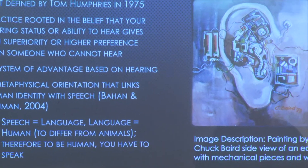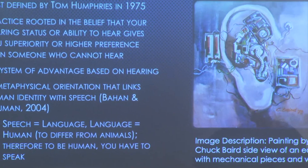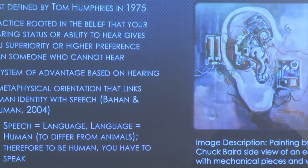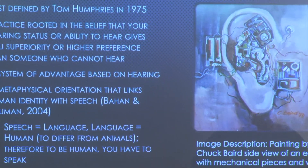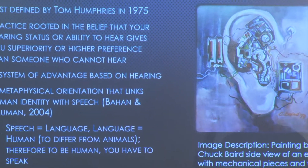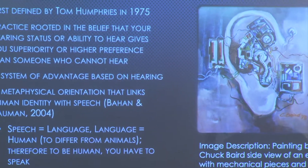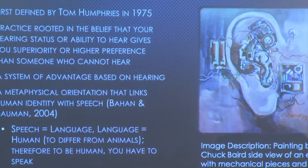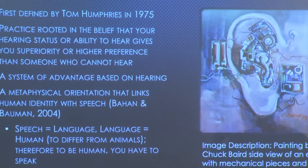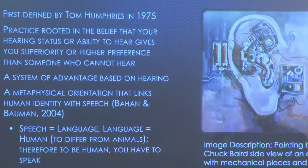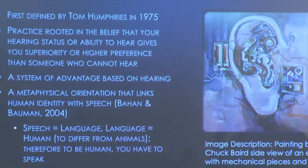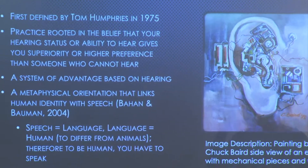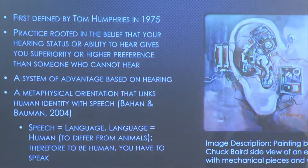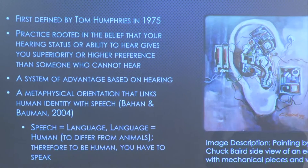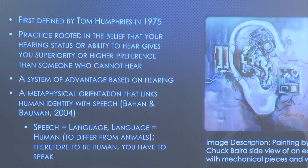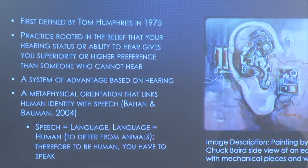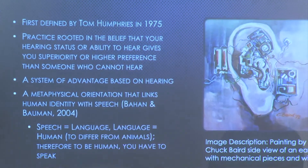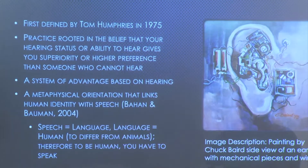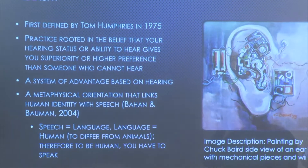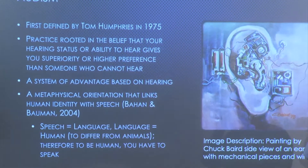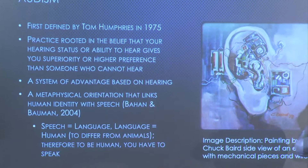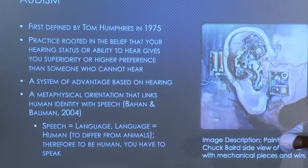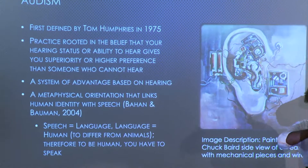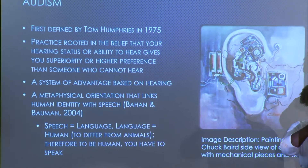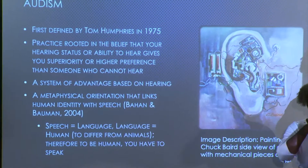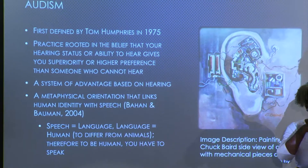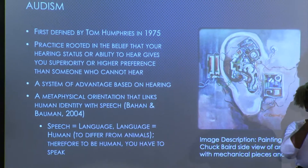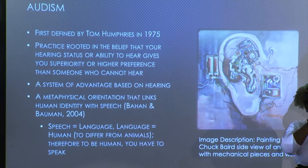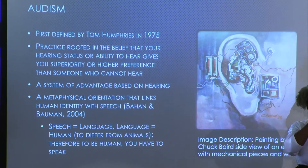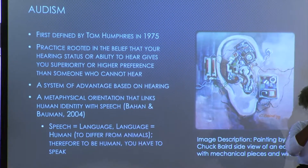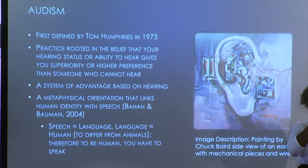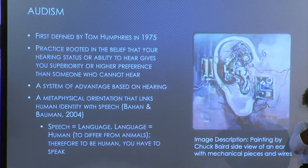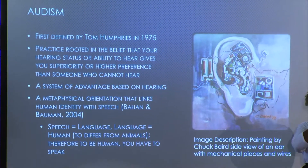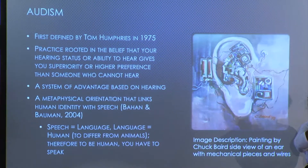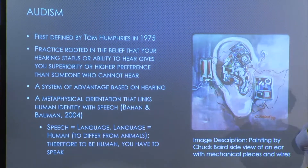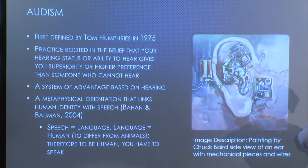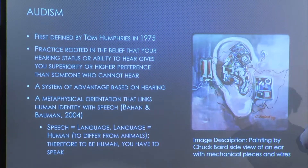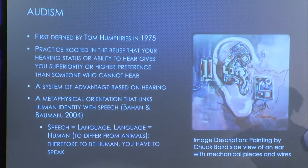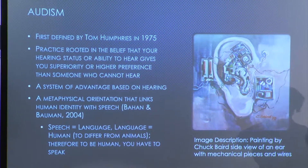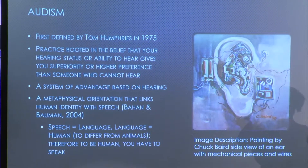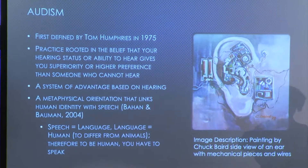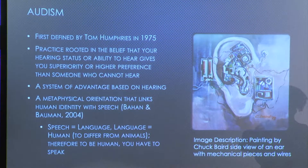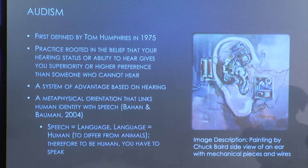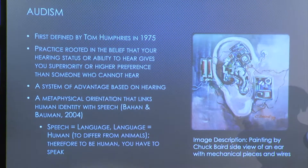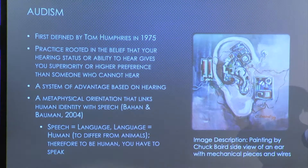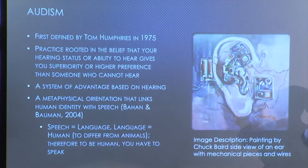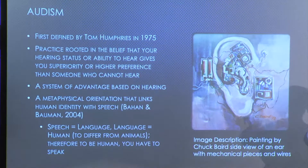Dr. Ben Bahan, who is a deaf researcher-- he's a professor at Boston University--